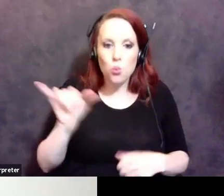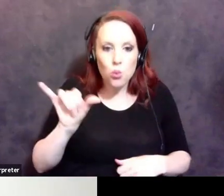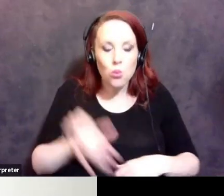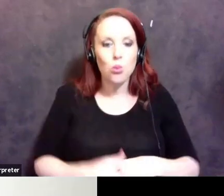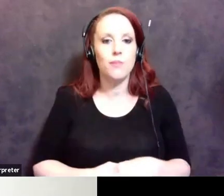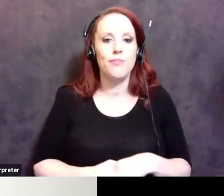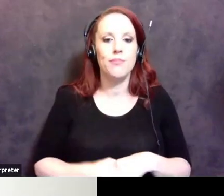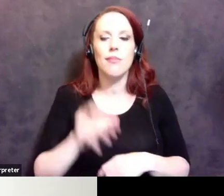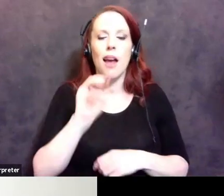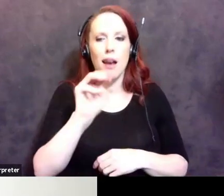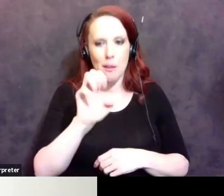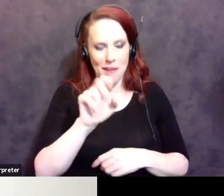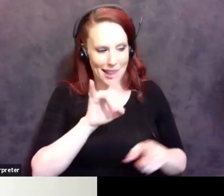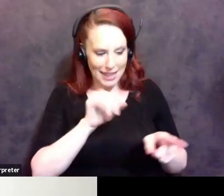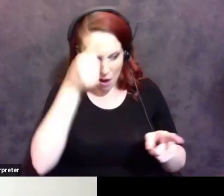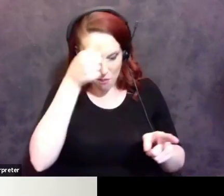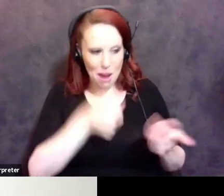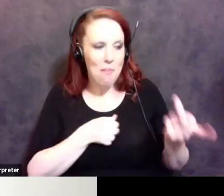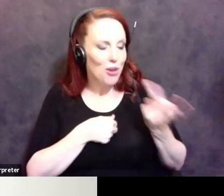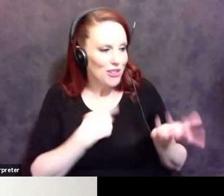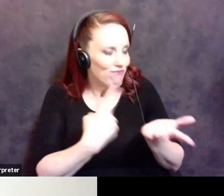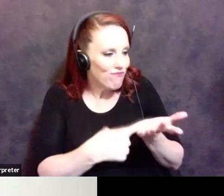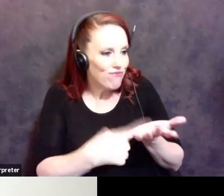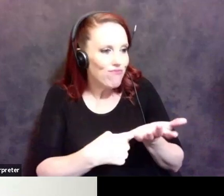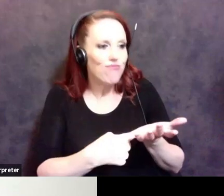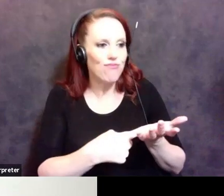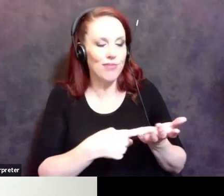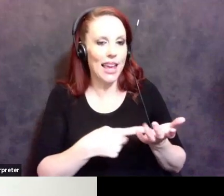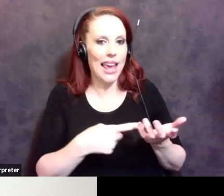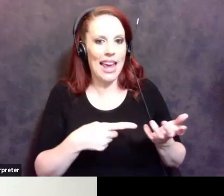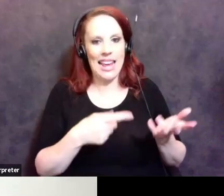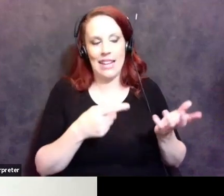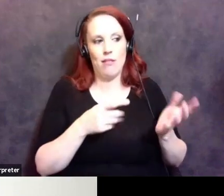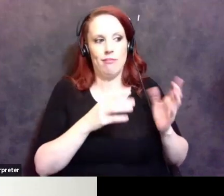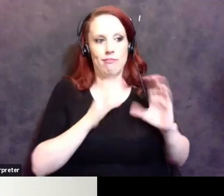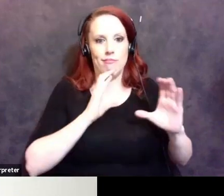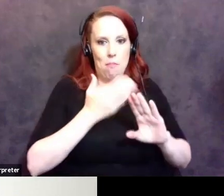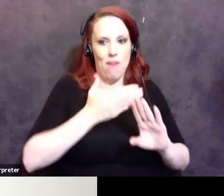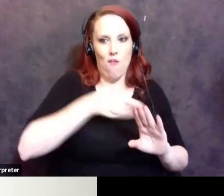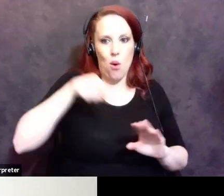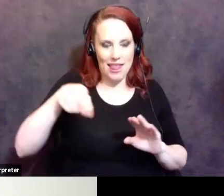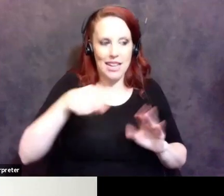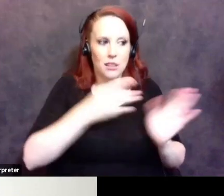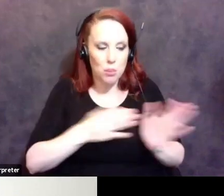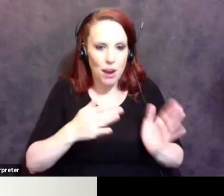when you and I chatted on the prep call for this, I spent the first part of the shelter